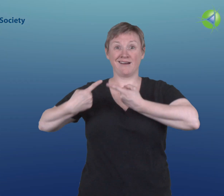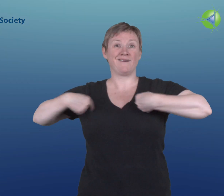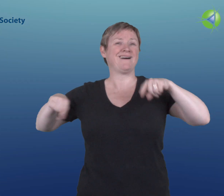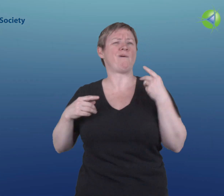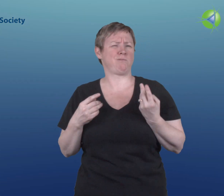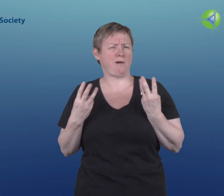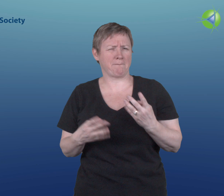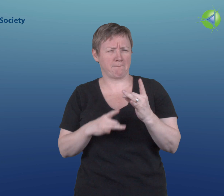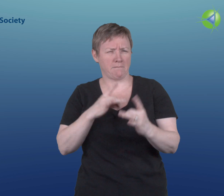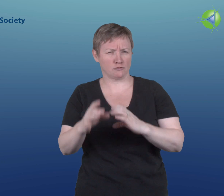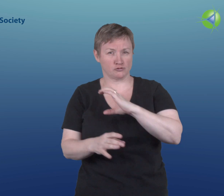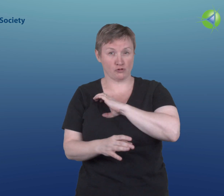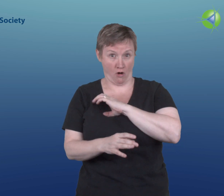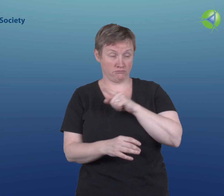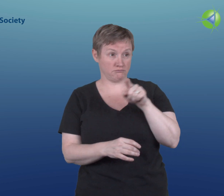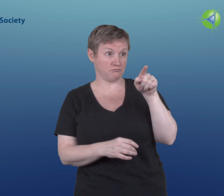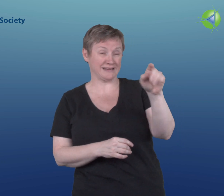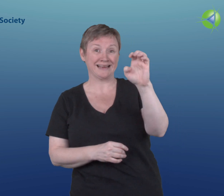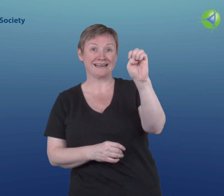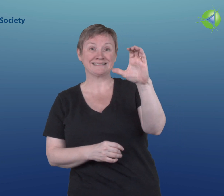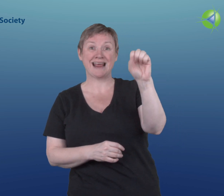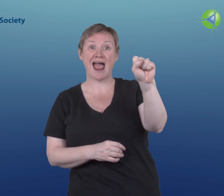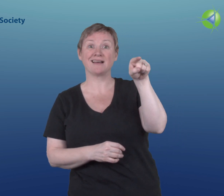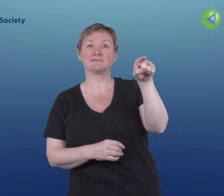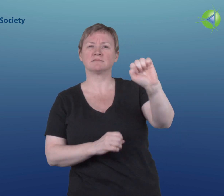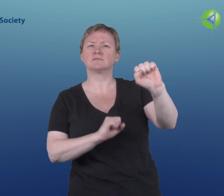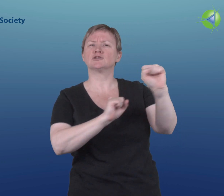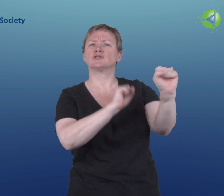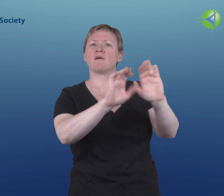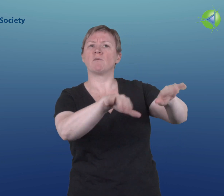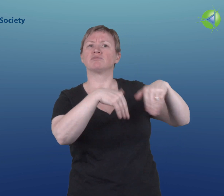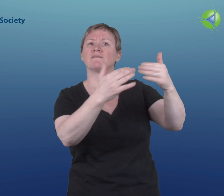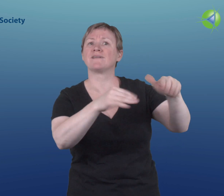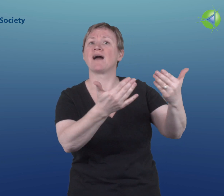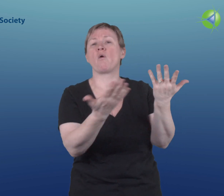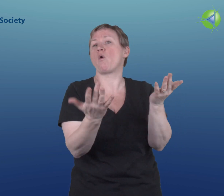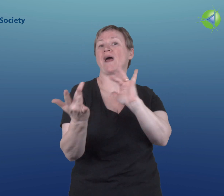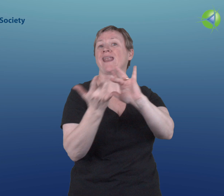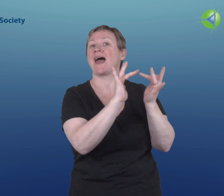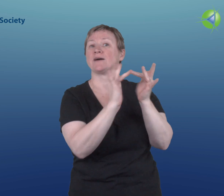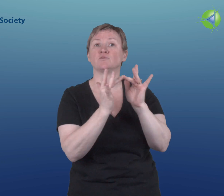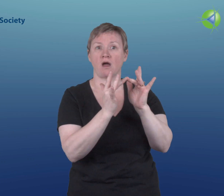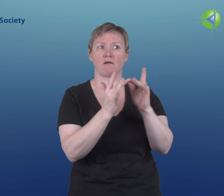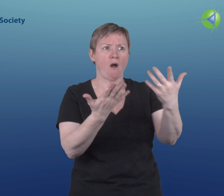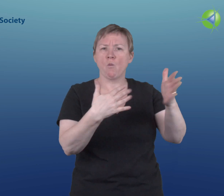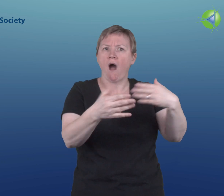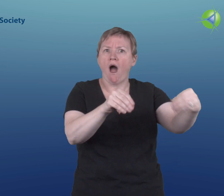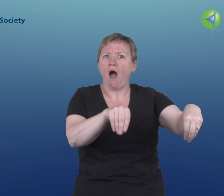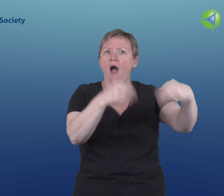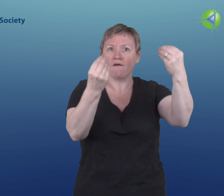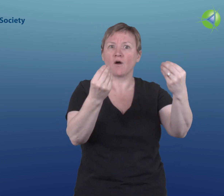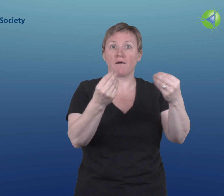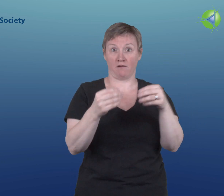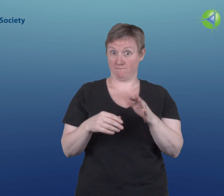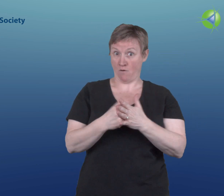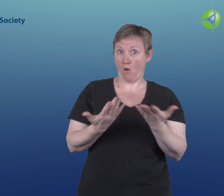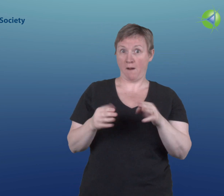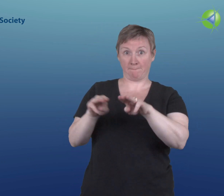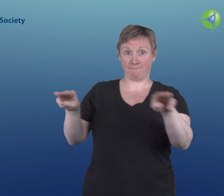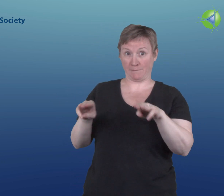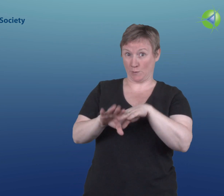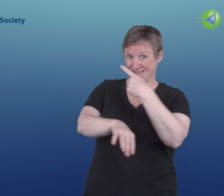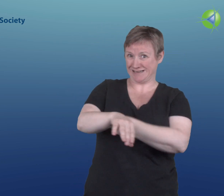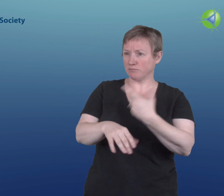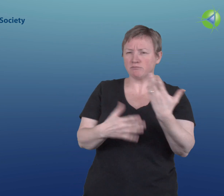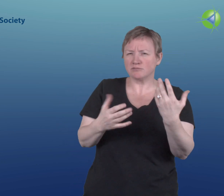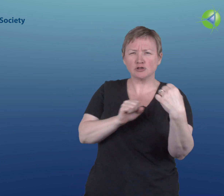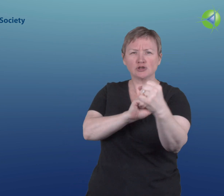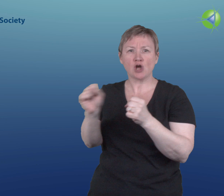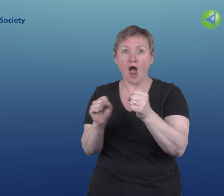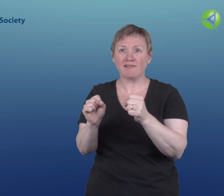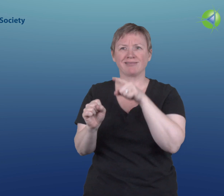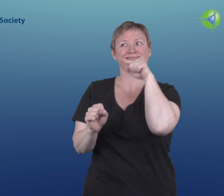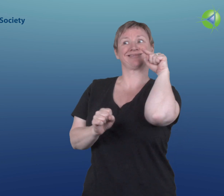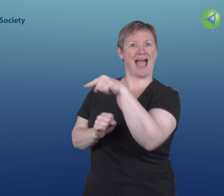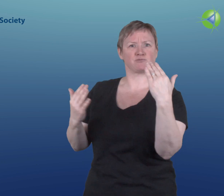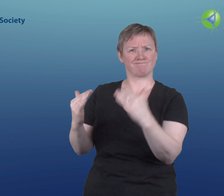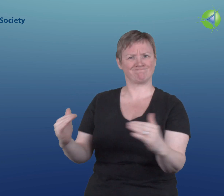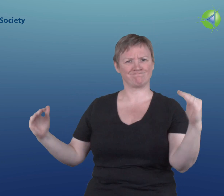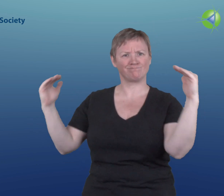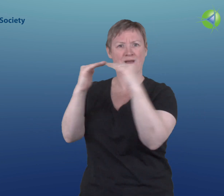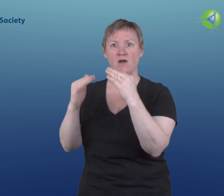We want to make sure that service providers of ECS or networks, offer people with disabilities a service